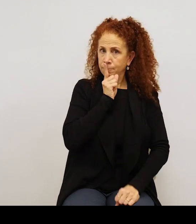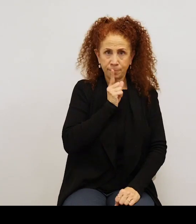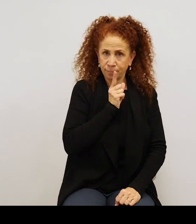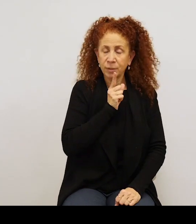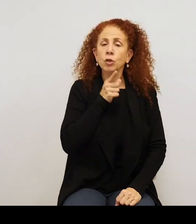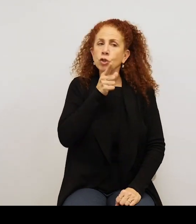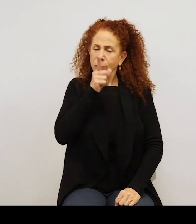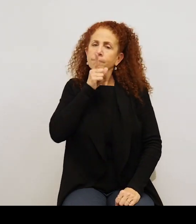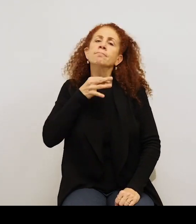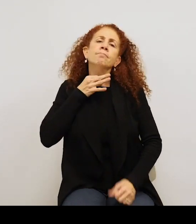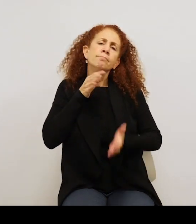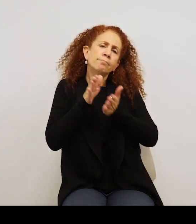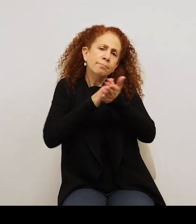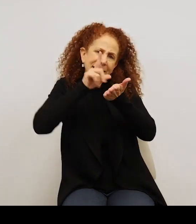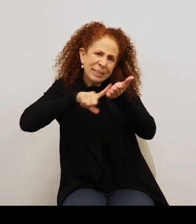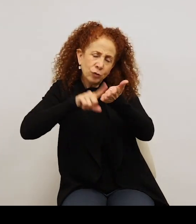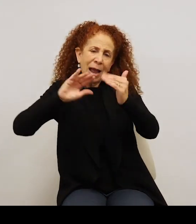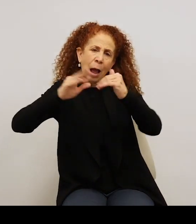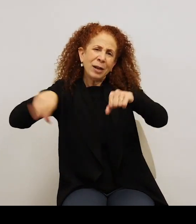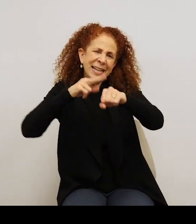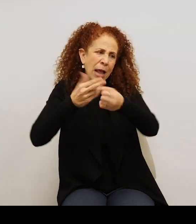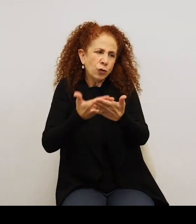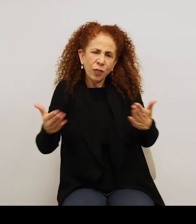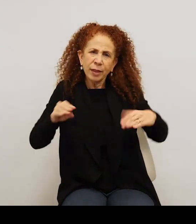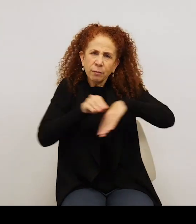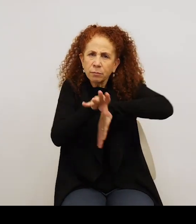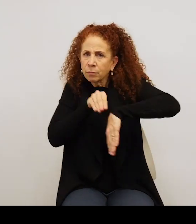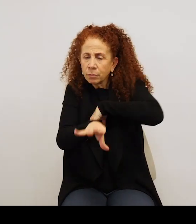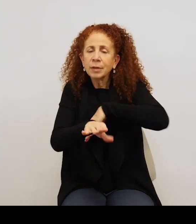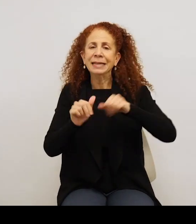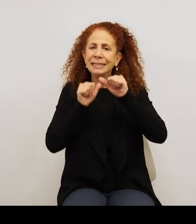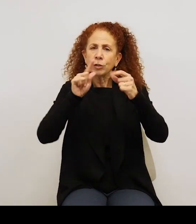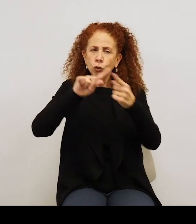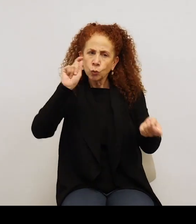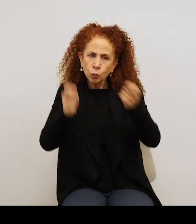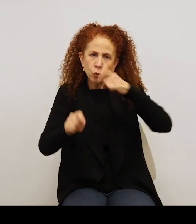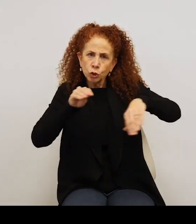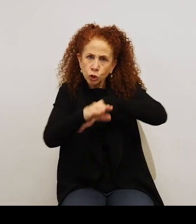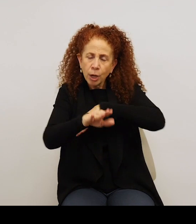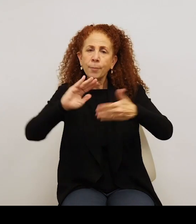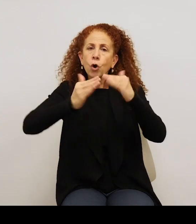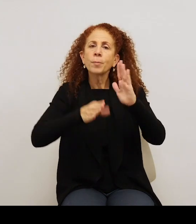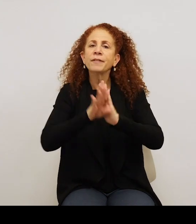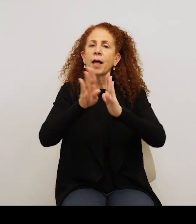she is interested in the ways natural forces continue to shape urban developments.